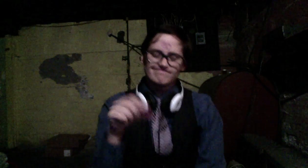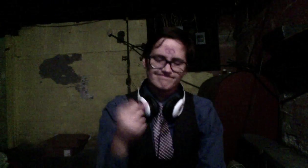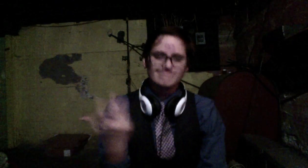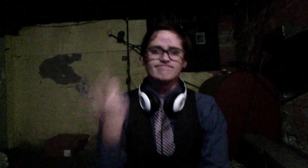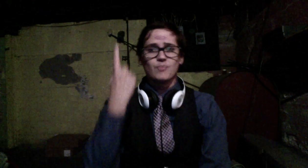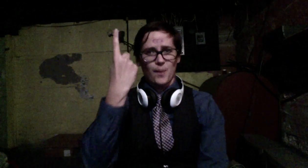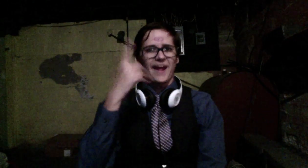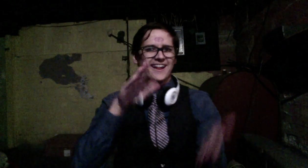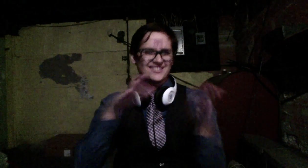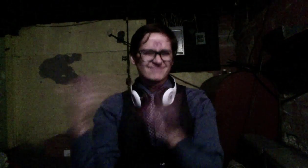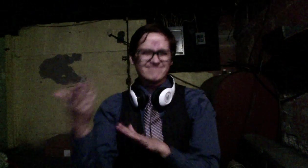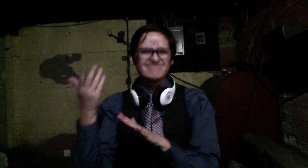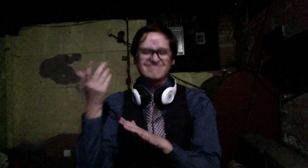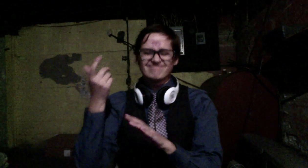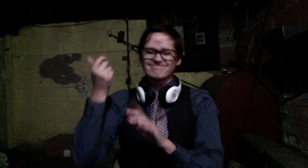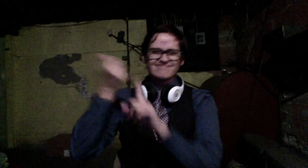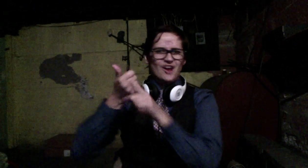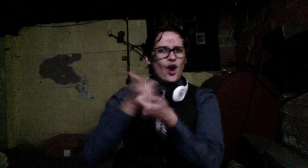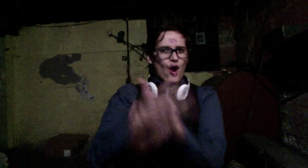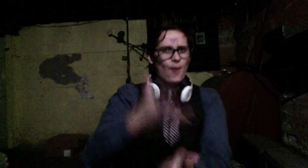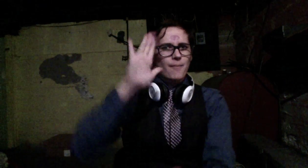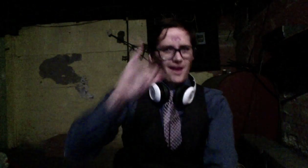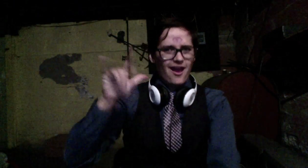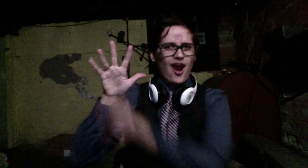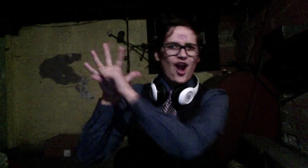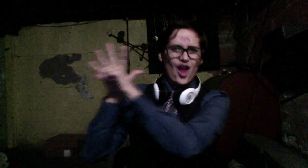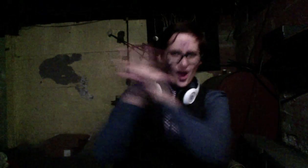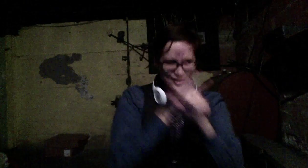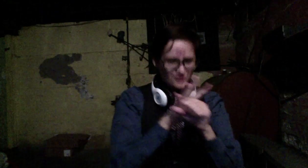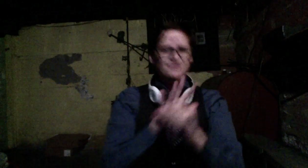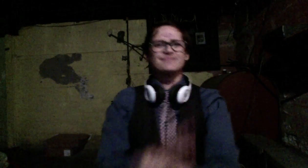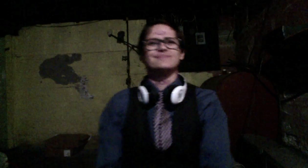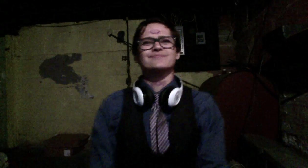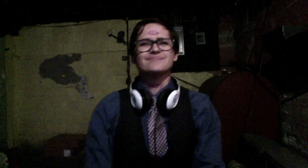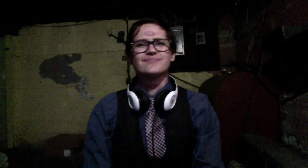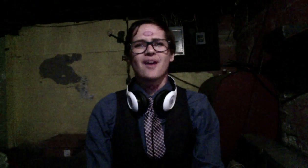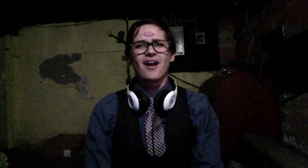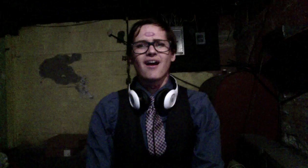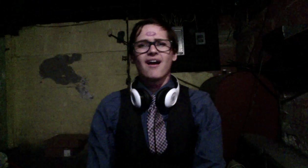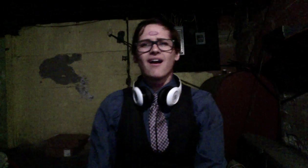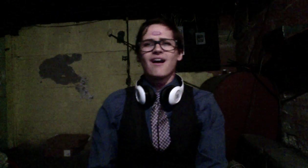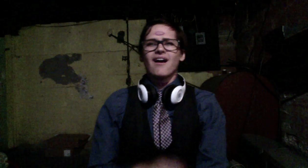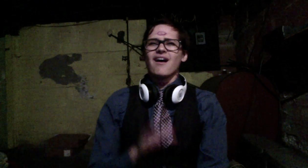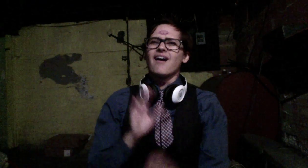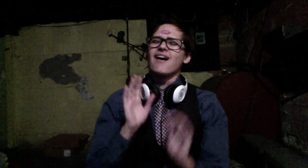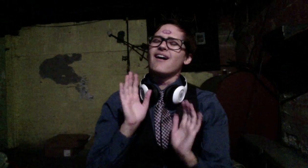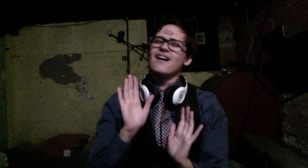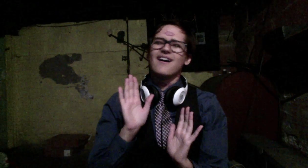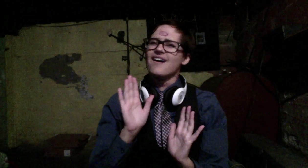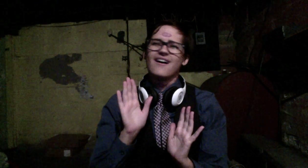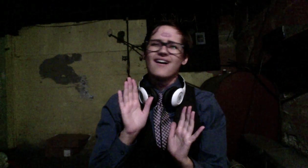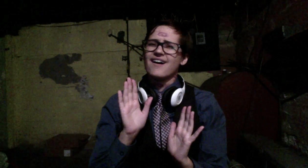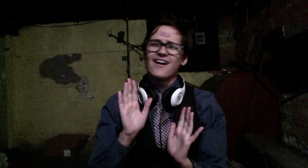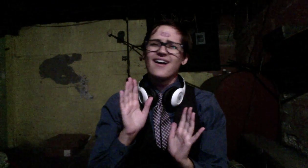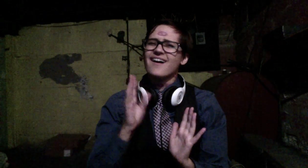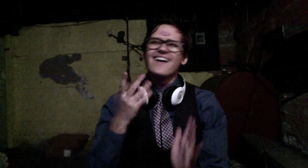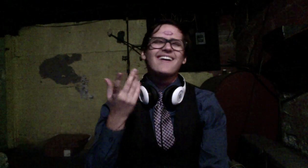AND YES WELL ONE DEATH ITSELF CAUSE B-Y GLOWCLOUD WELL REALLY PROBABLY